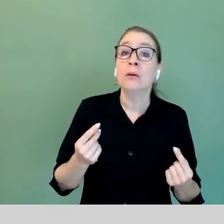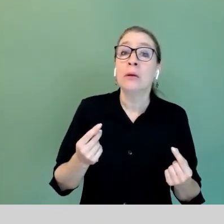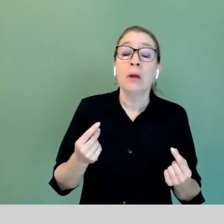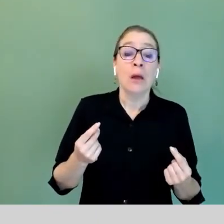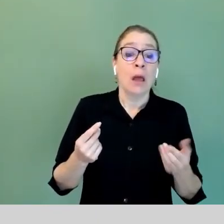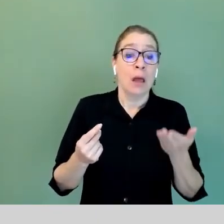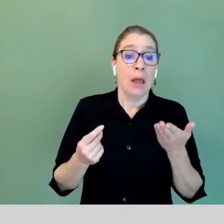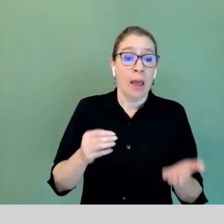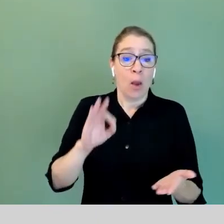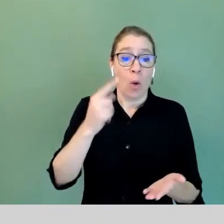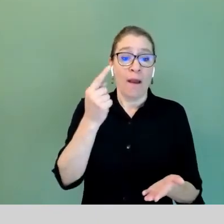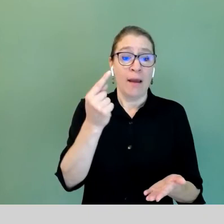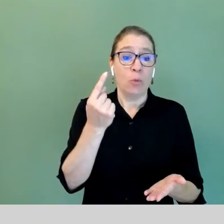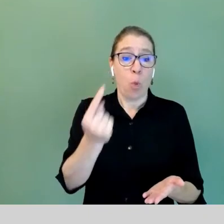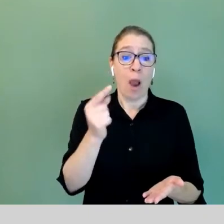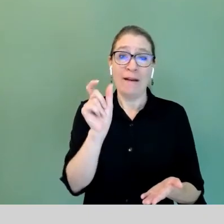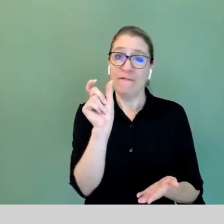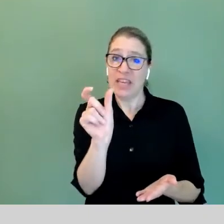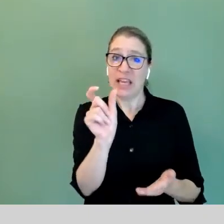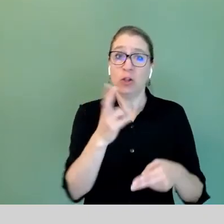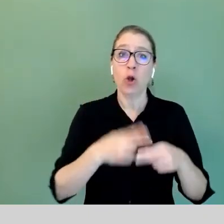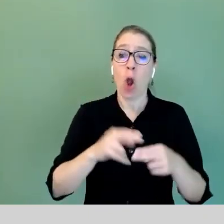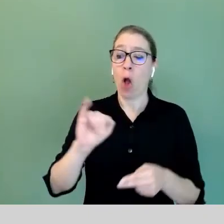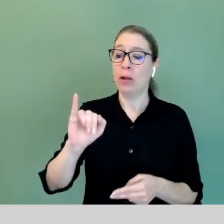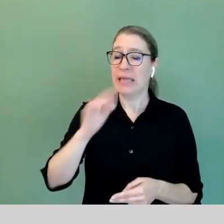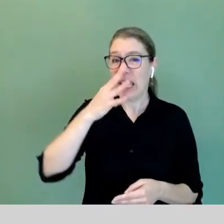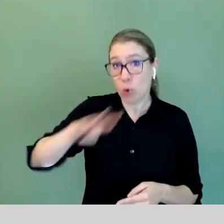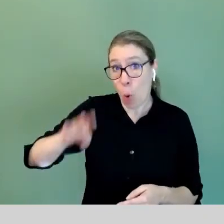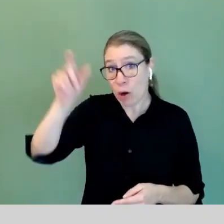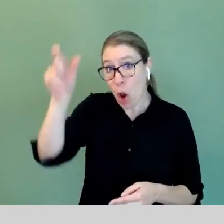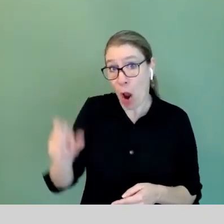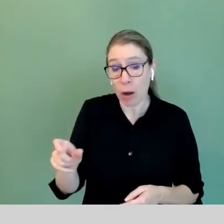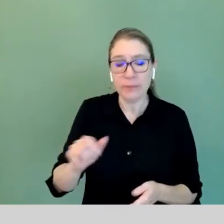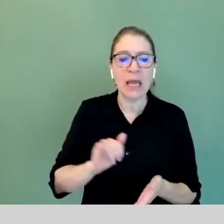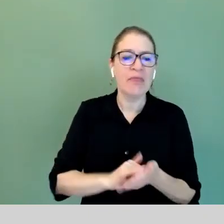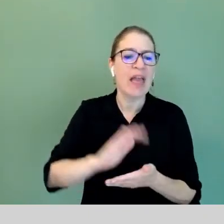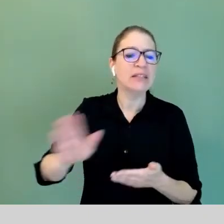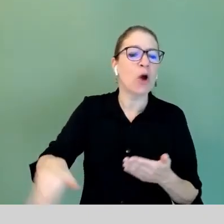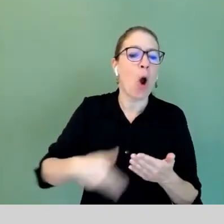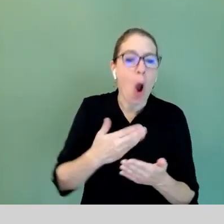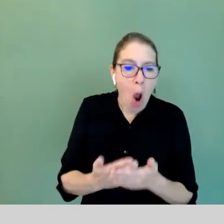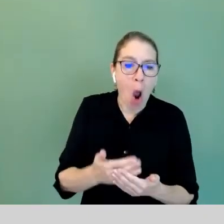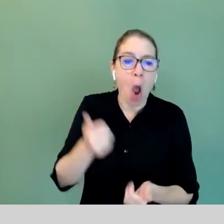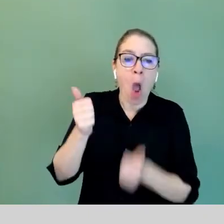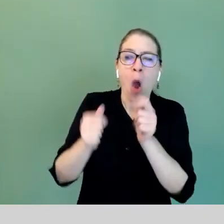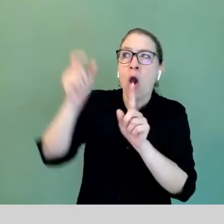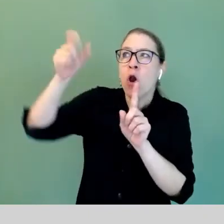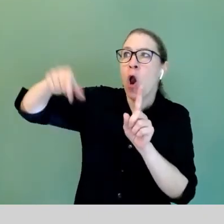is I have this field called ignored columns. So this is a list of all the columns that I want to ignore,